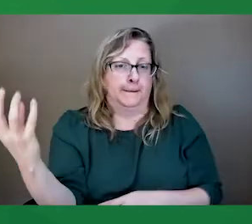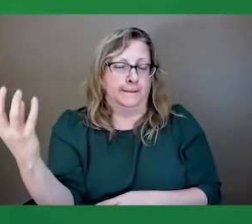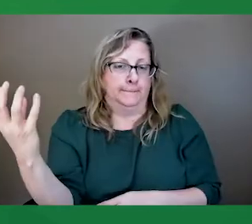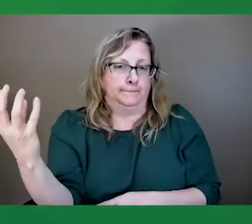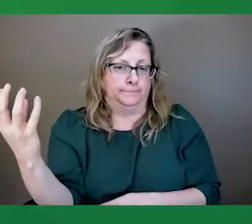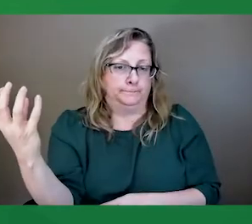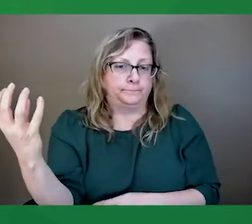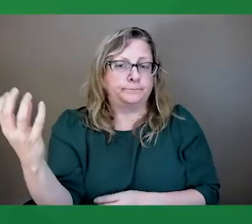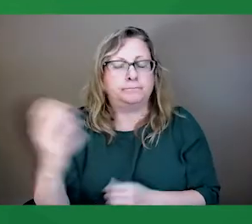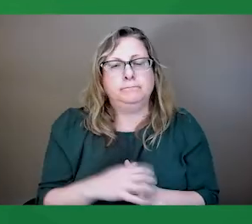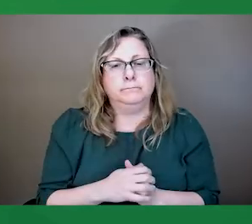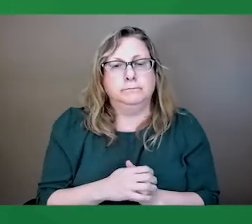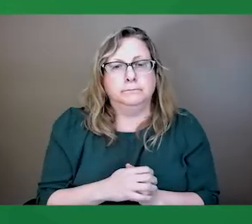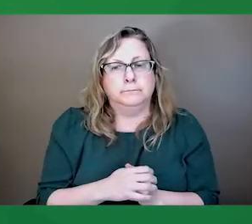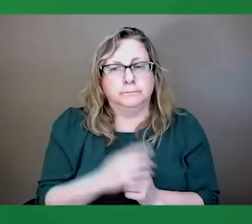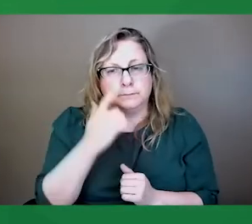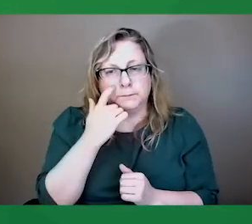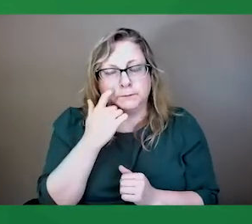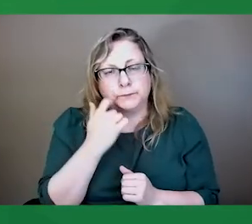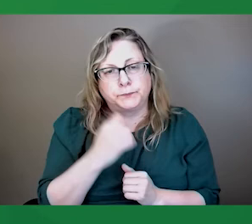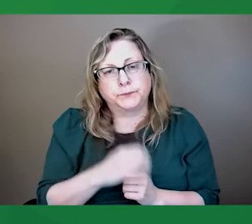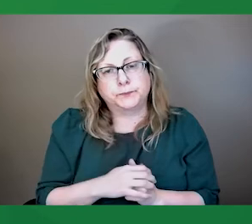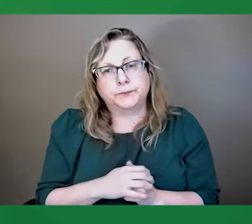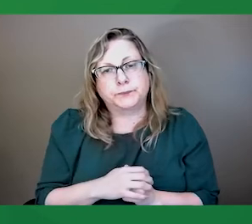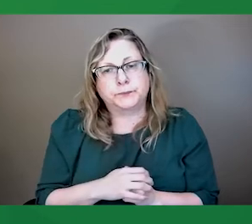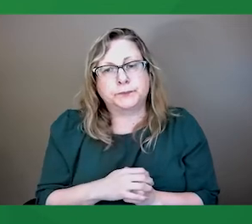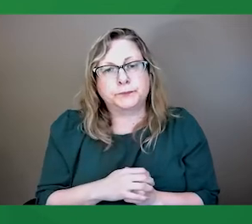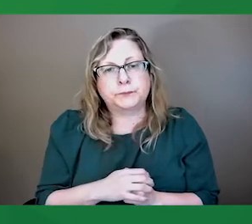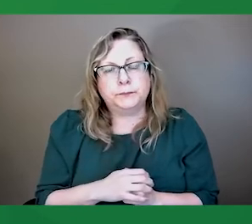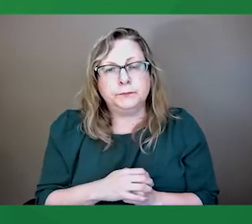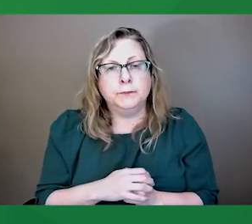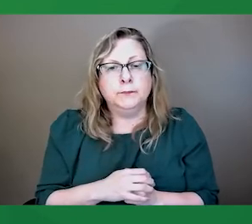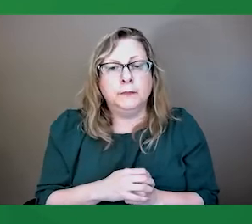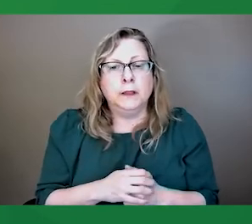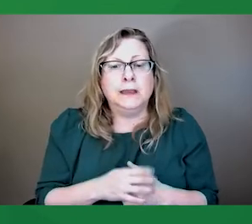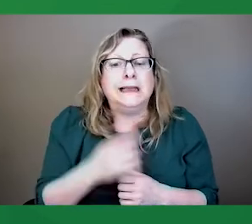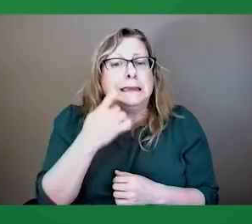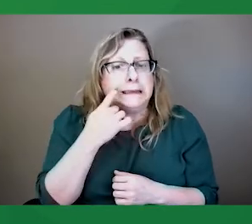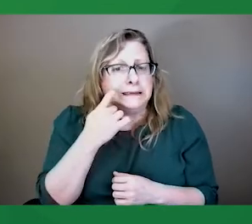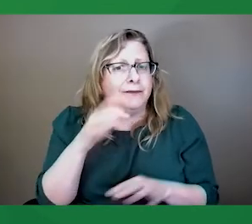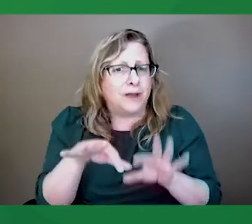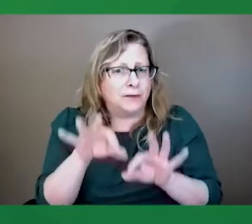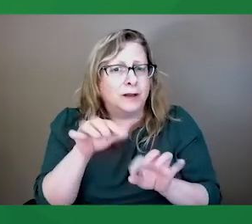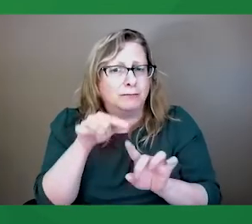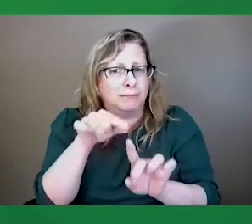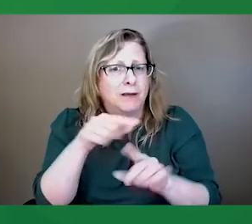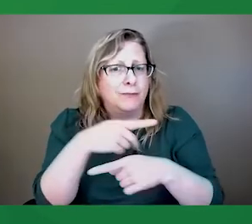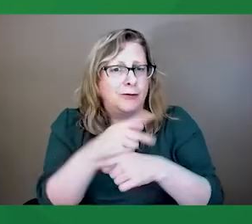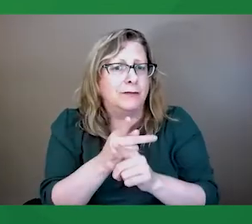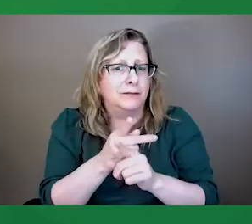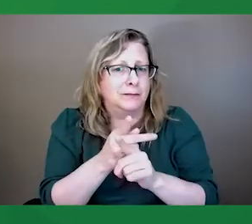to lift open the lid of the container. I recently came across this product when I was in Florida